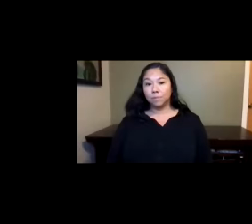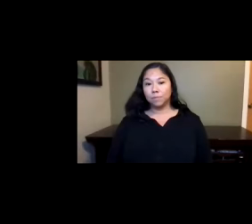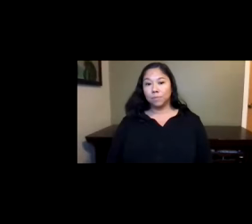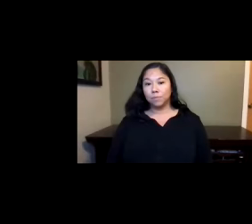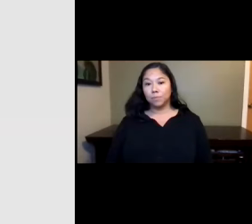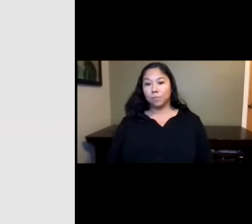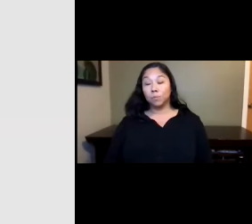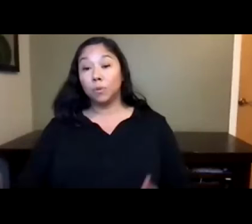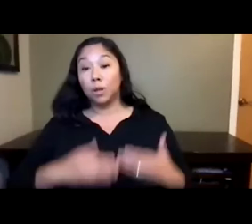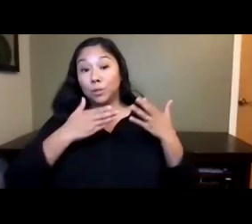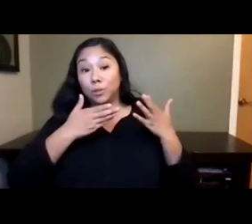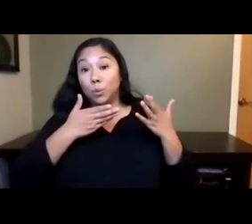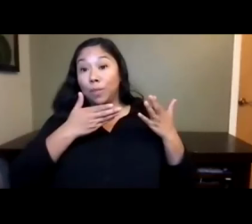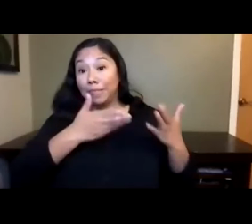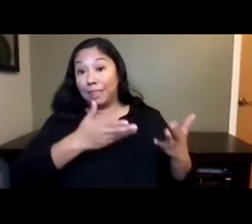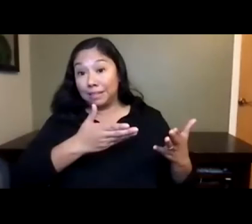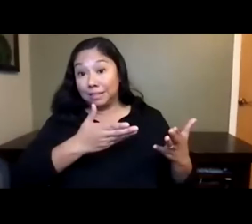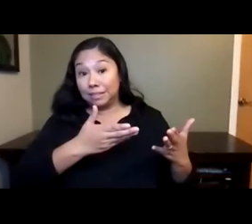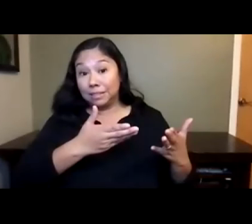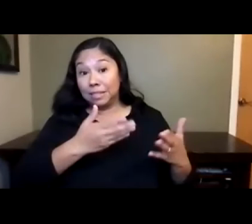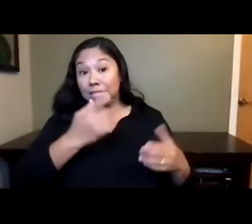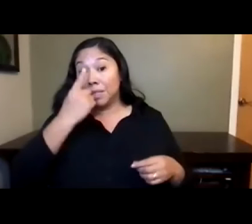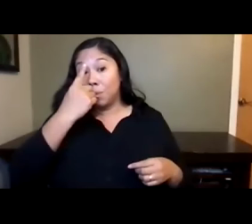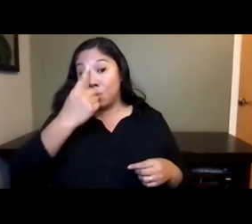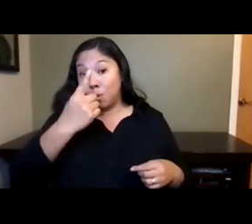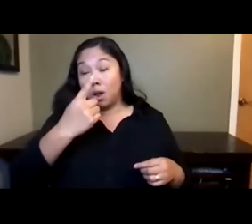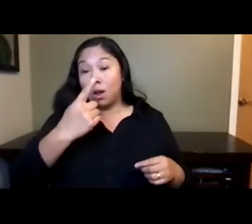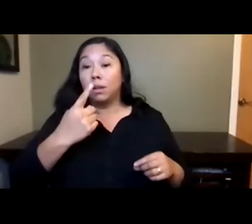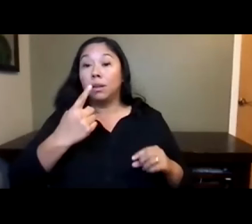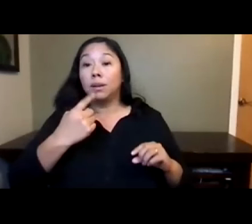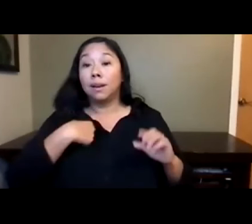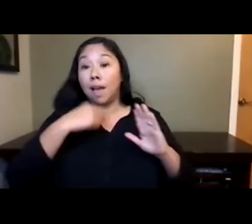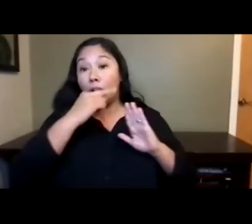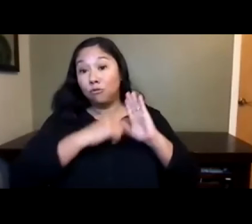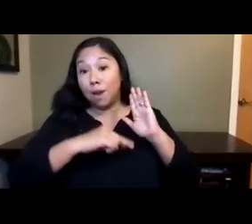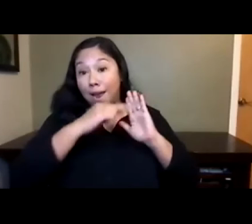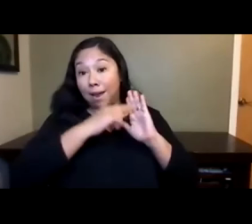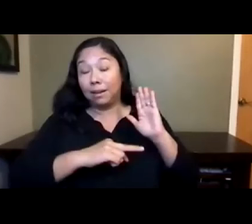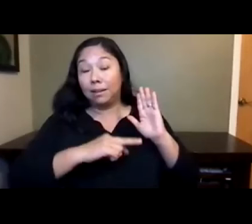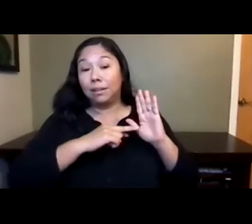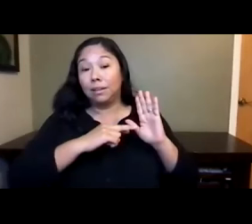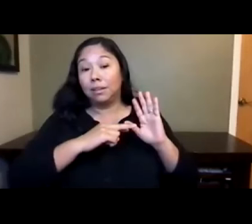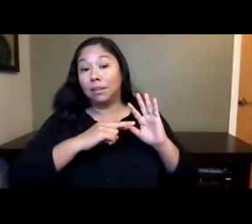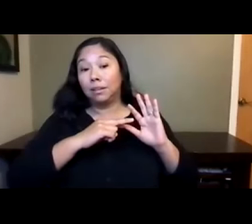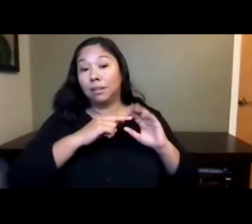This is the one that I read regarding the Get Connected,